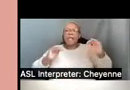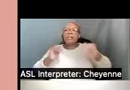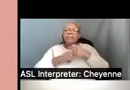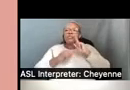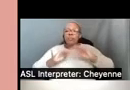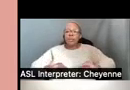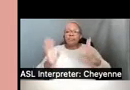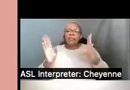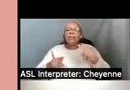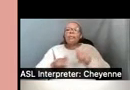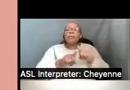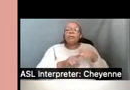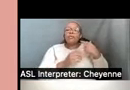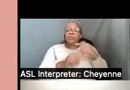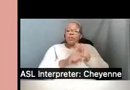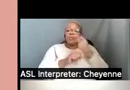However, works for one production may not work for another production.